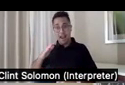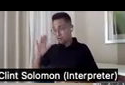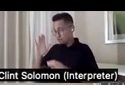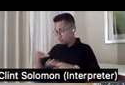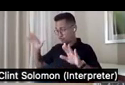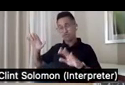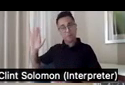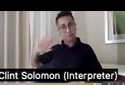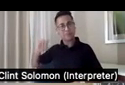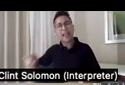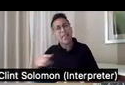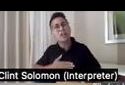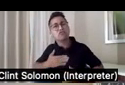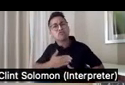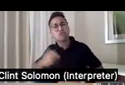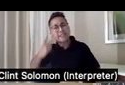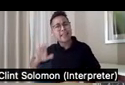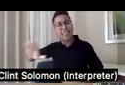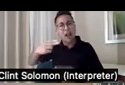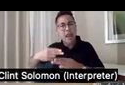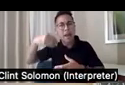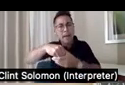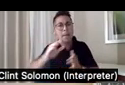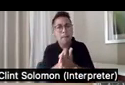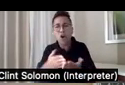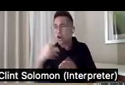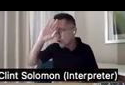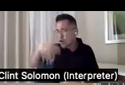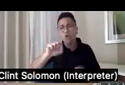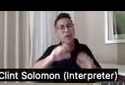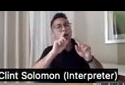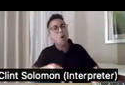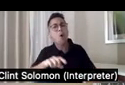seeing their name in a book you know you can order commercially produced books with their names in it